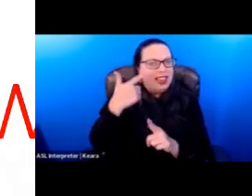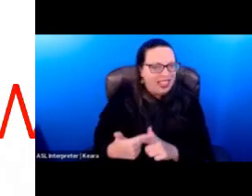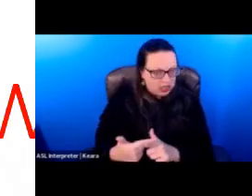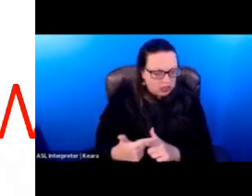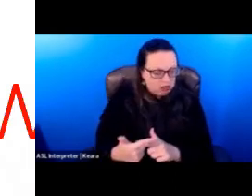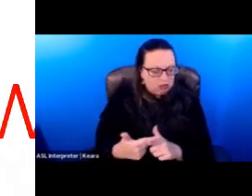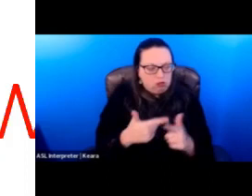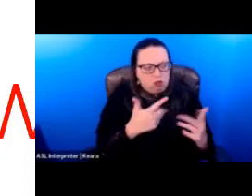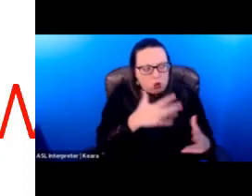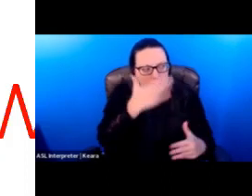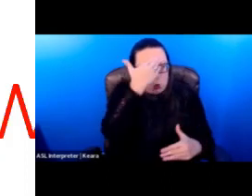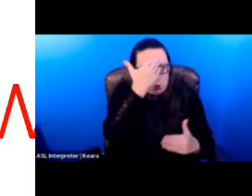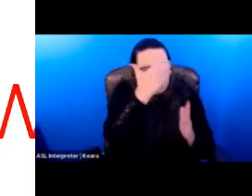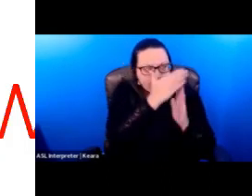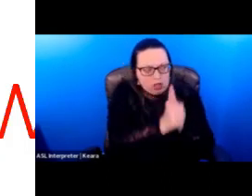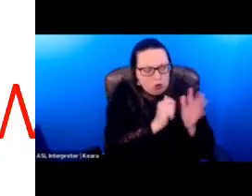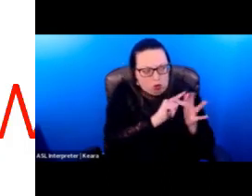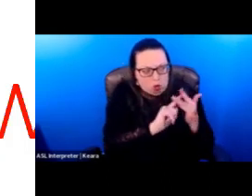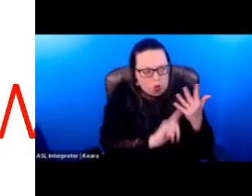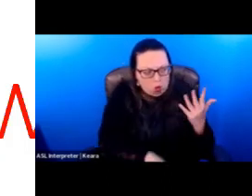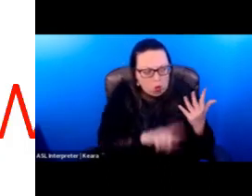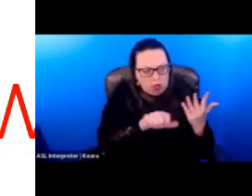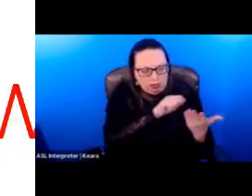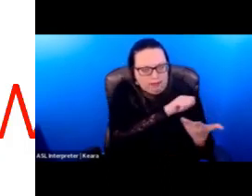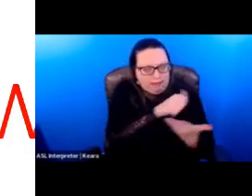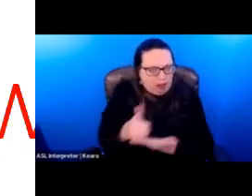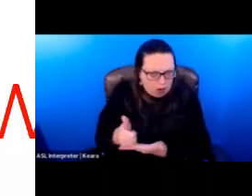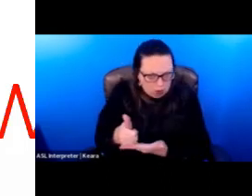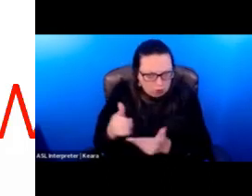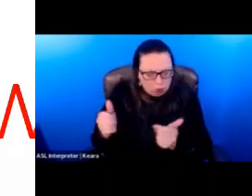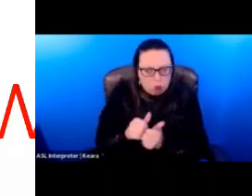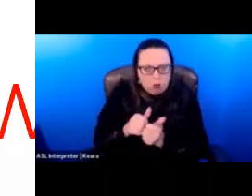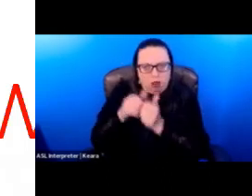thinking about what it is they're trying to do or communicate with an individual